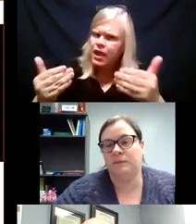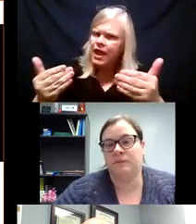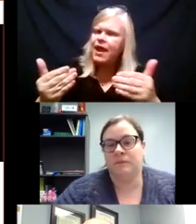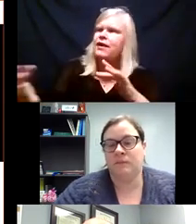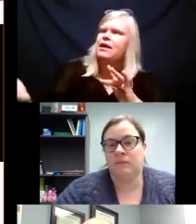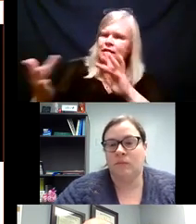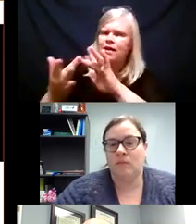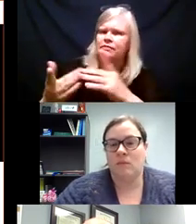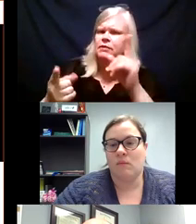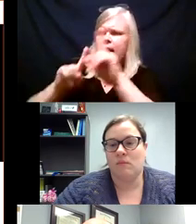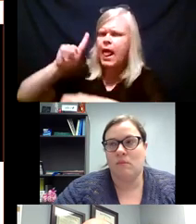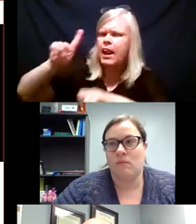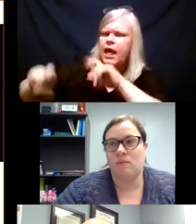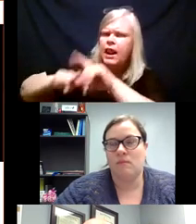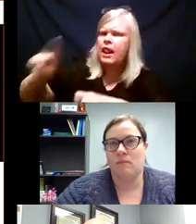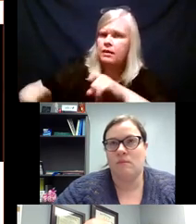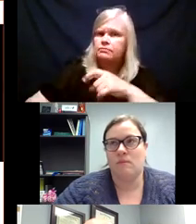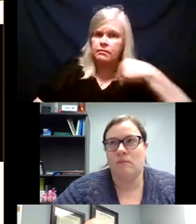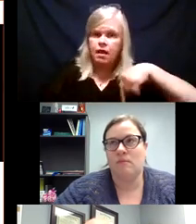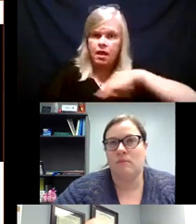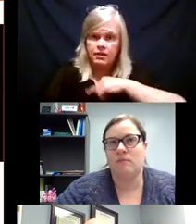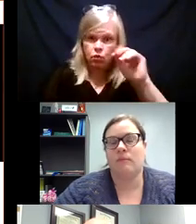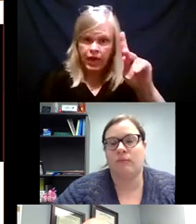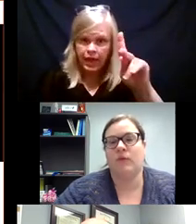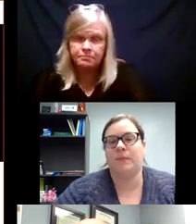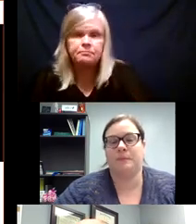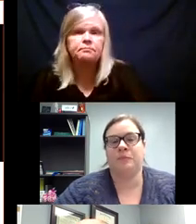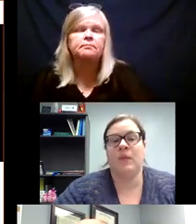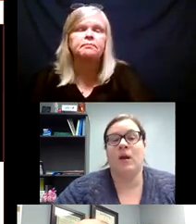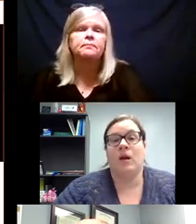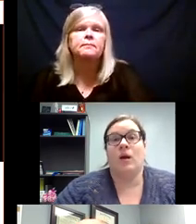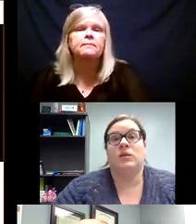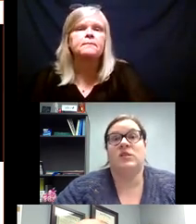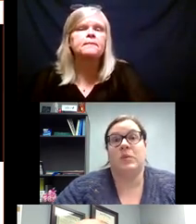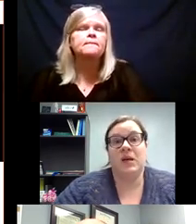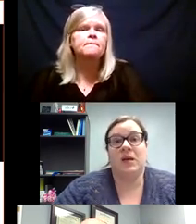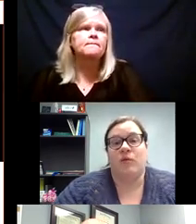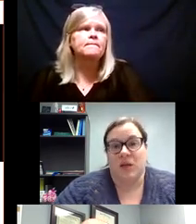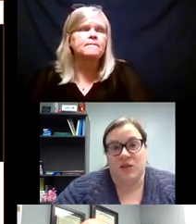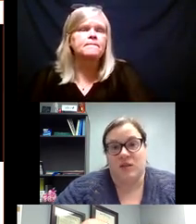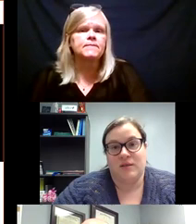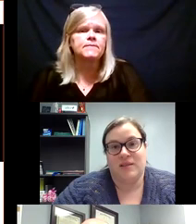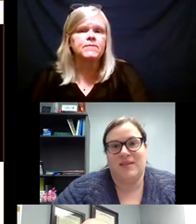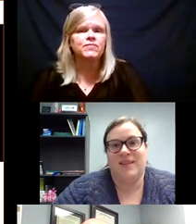Josh: FOR SURE. >> Sonci: SPEAKING OF QUESTIONS,